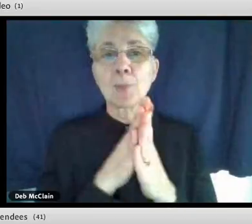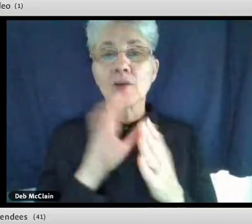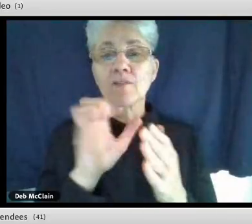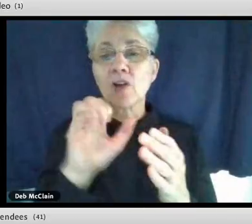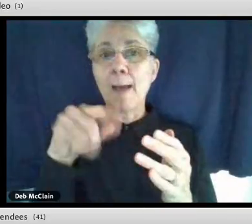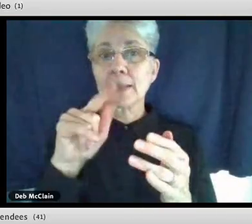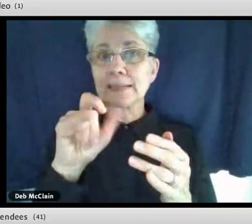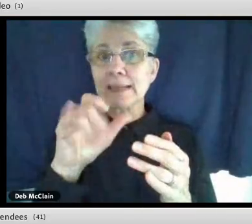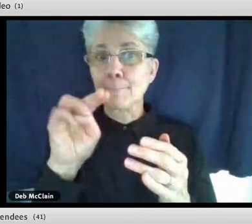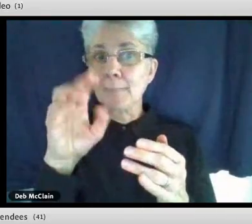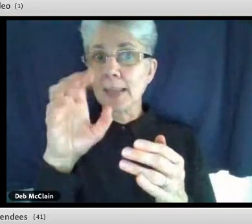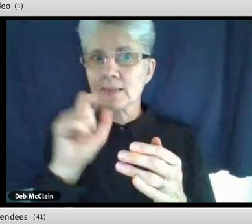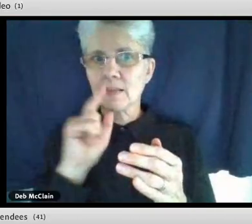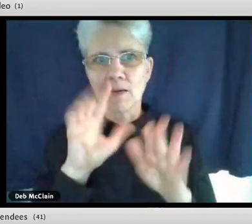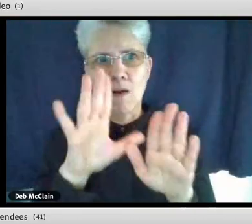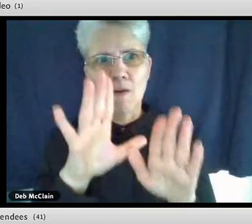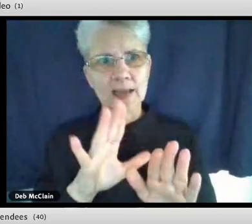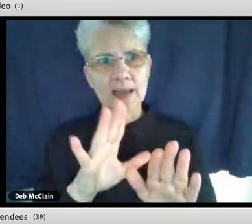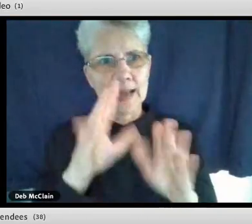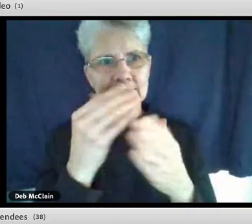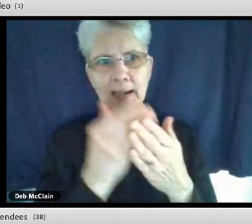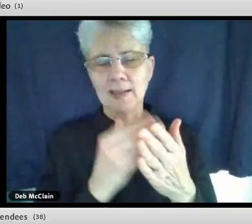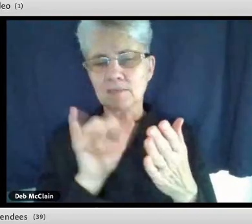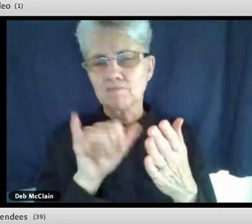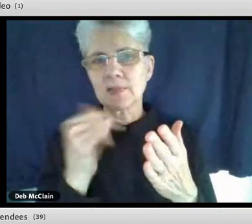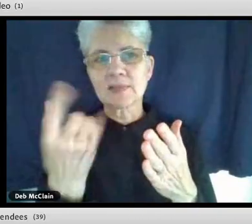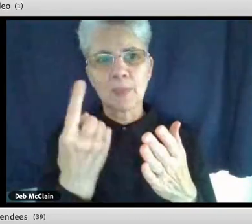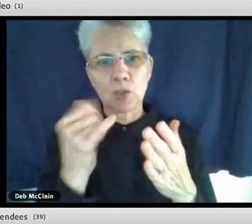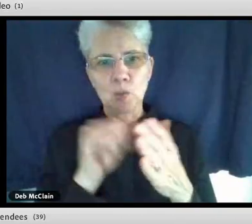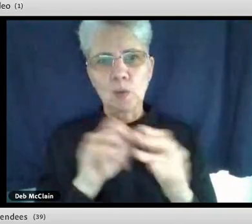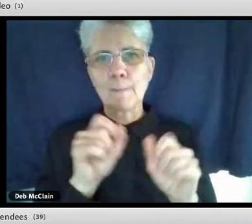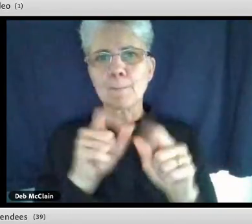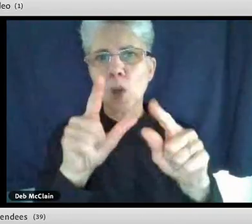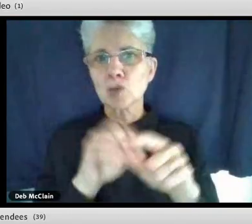Misinformation Handbook For Epidemics. I think it's a fantastic list.